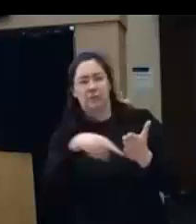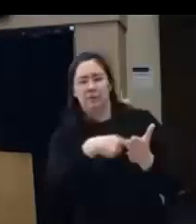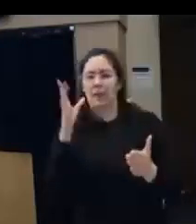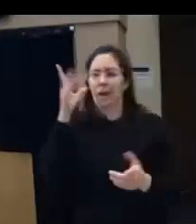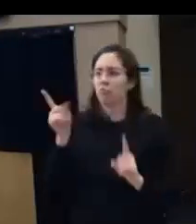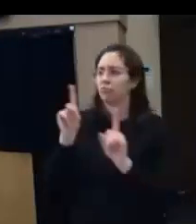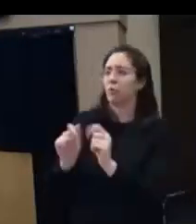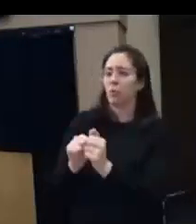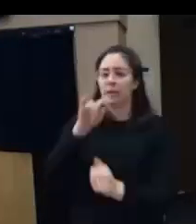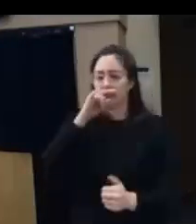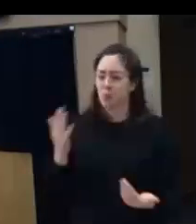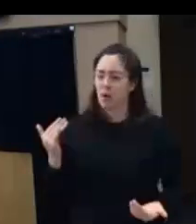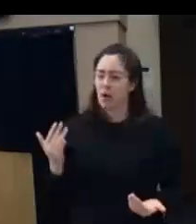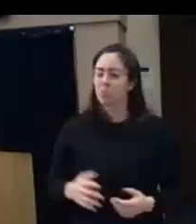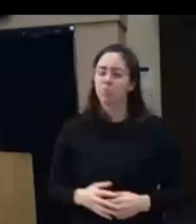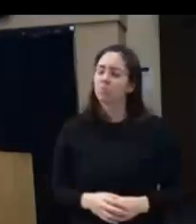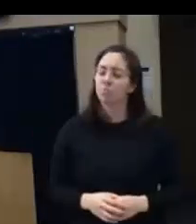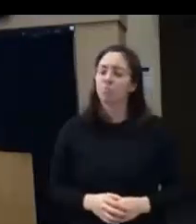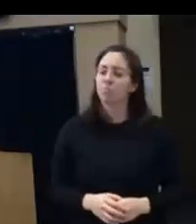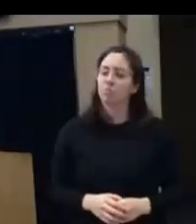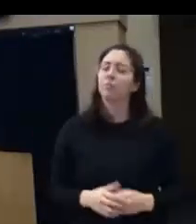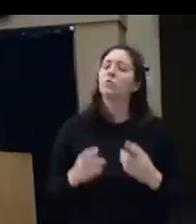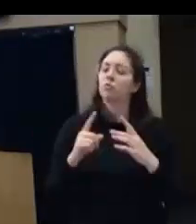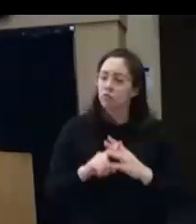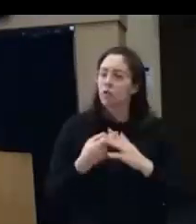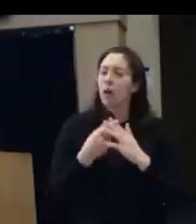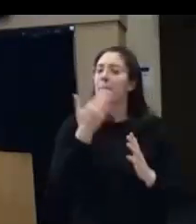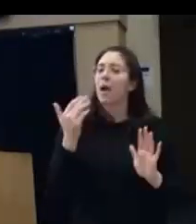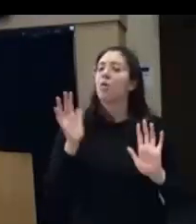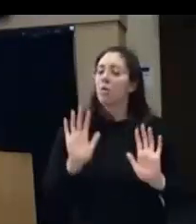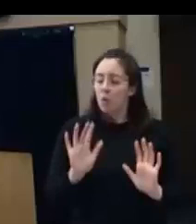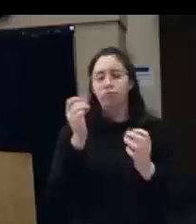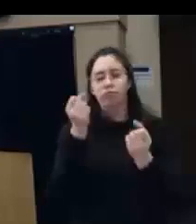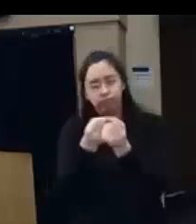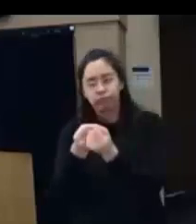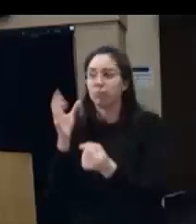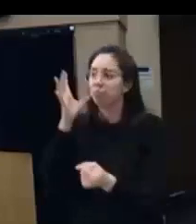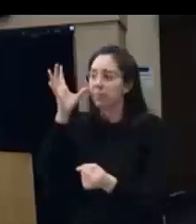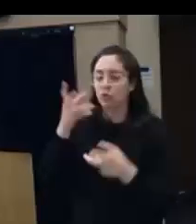are in their room so I think we're starting to do a better job of supporting parents in transition